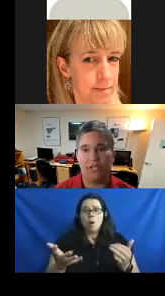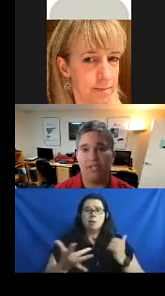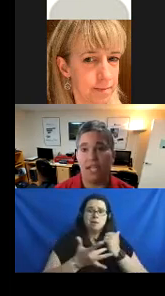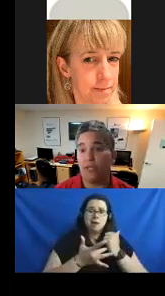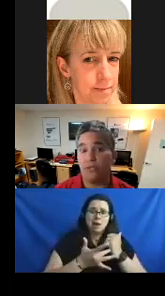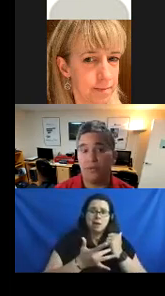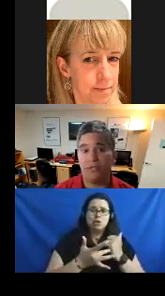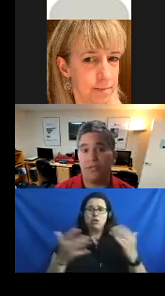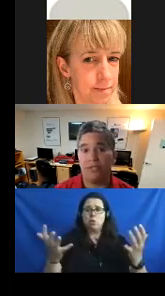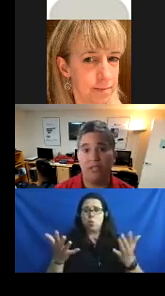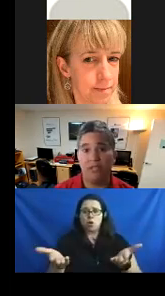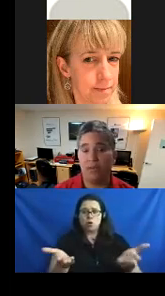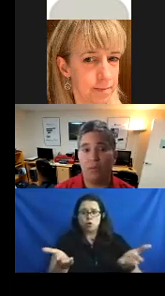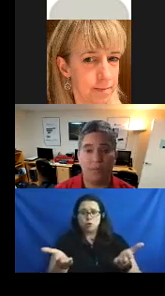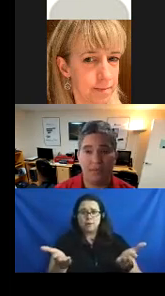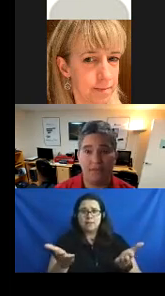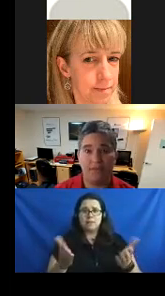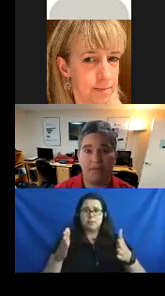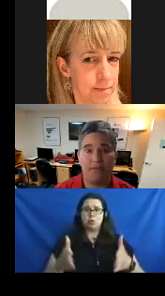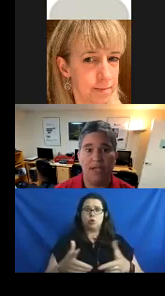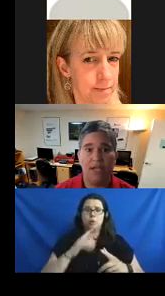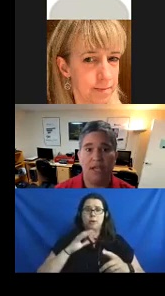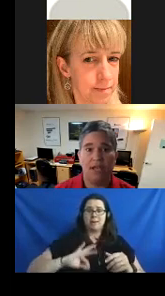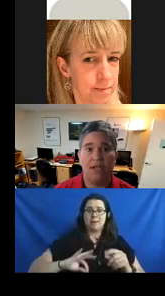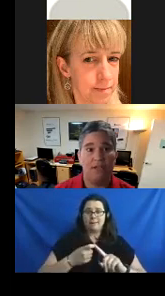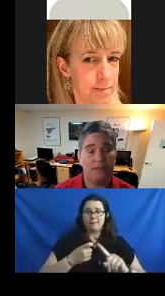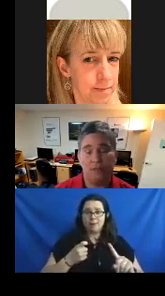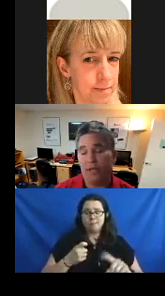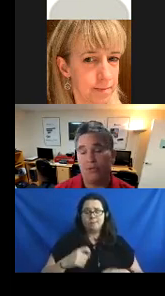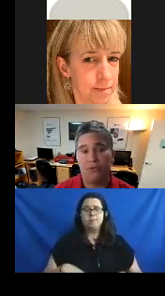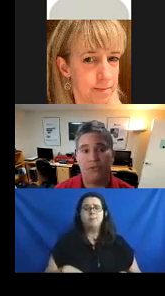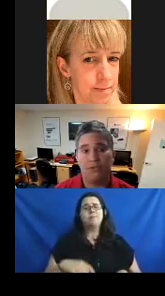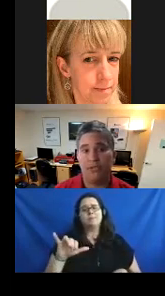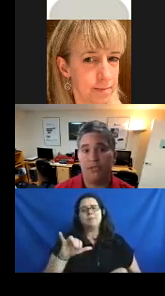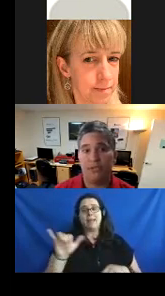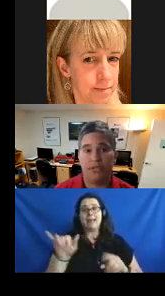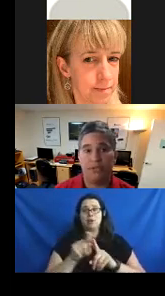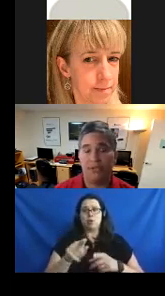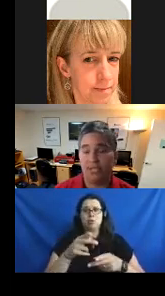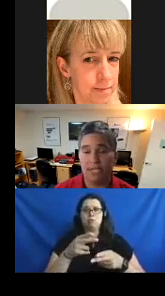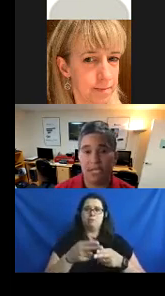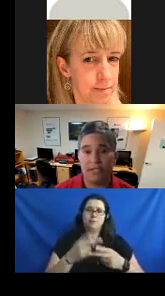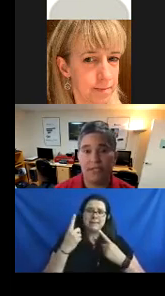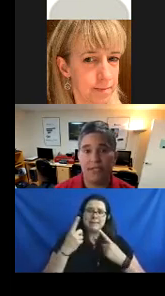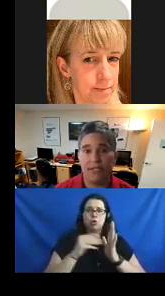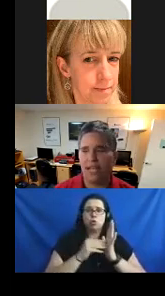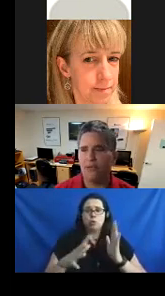TECHNOLOGIES AND SERVICES SOMEONE WOULD BENEFIT FROM. AS YOU ARE DOING THIS YOU ARE CONSIDERING THE STUDENT'S NEEDS.